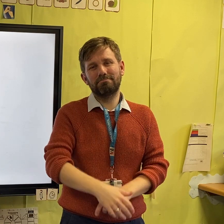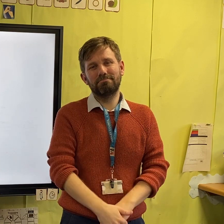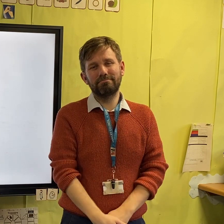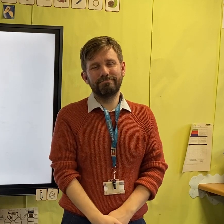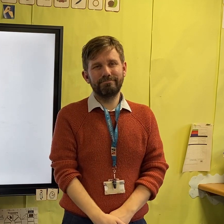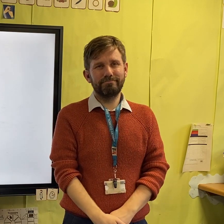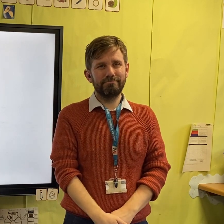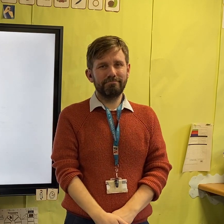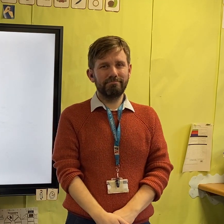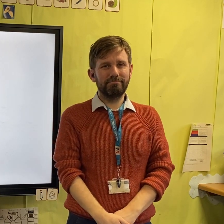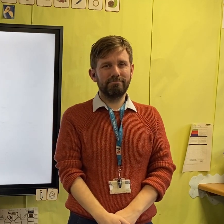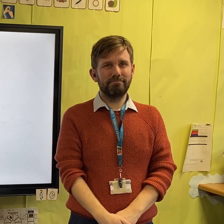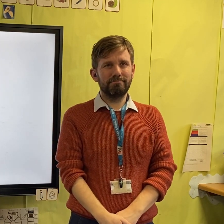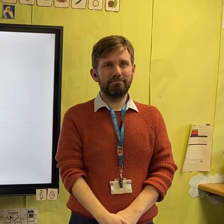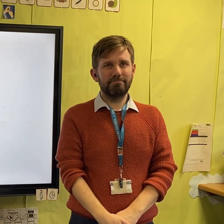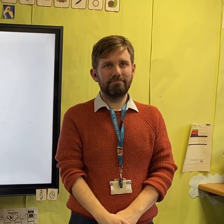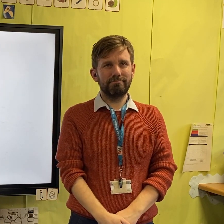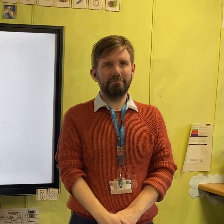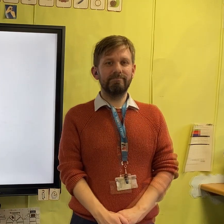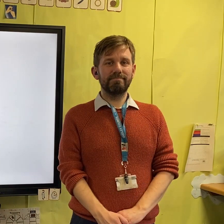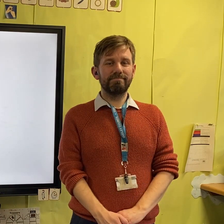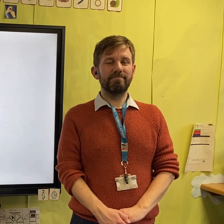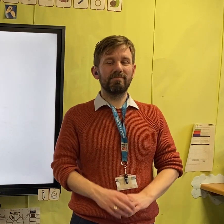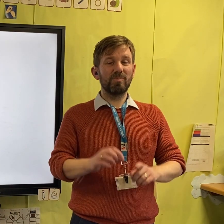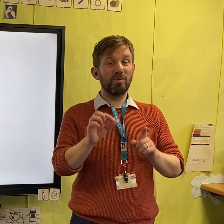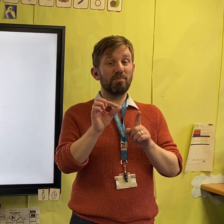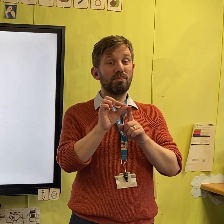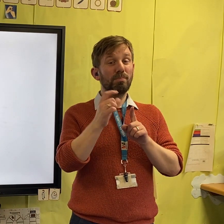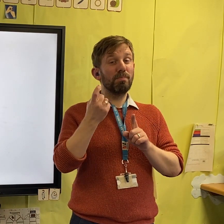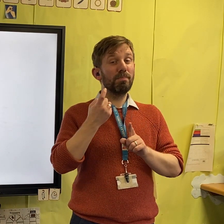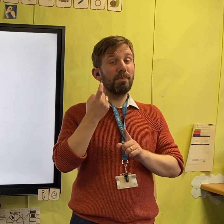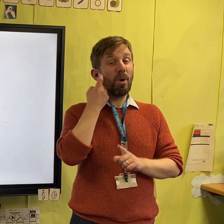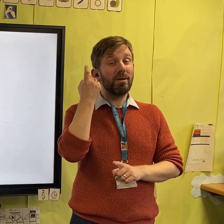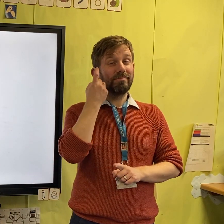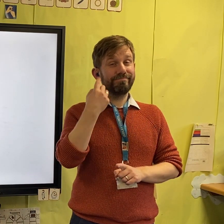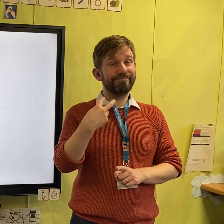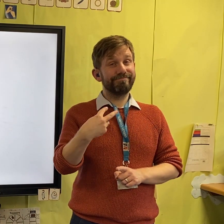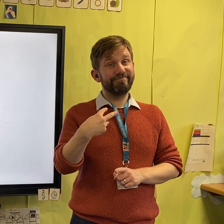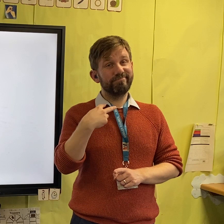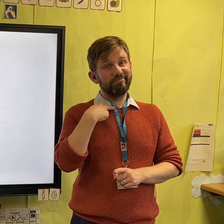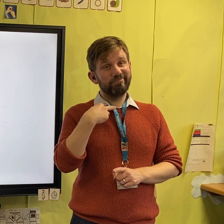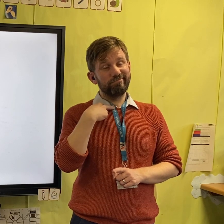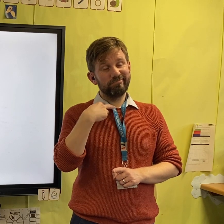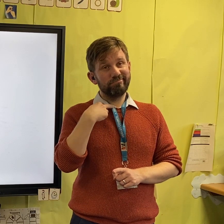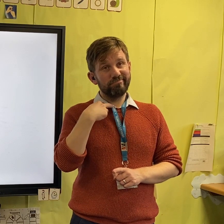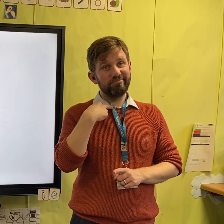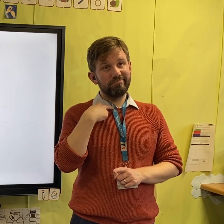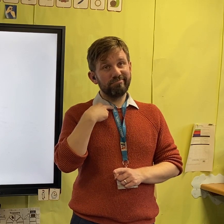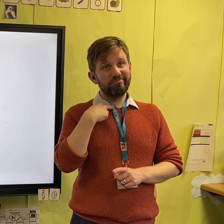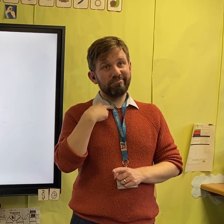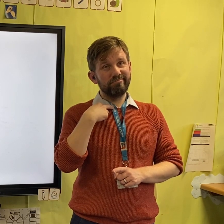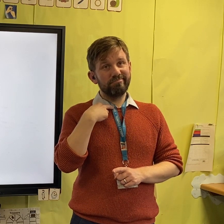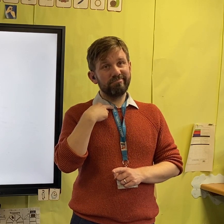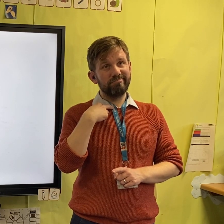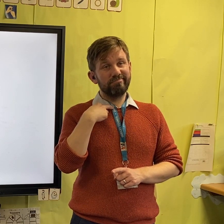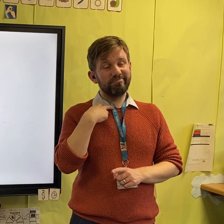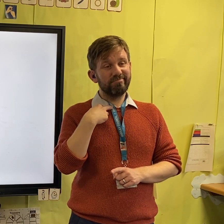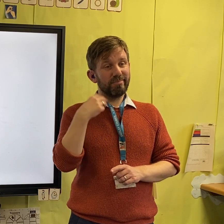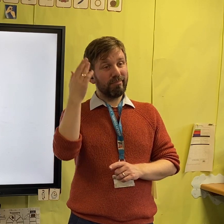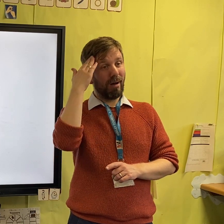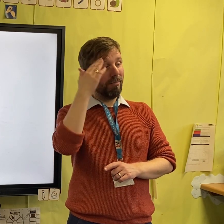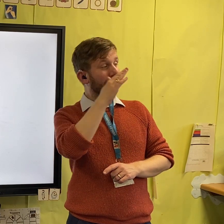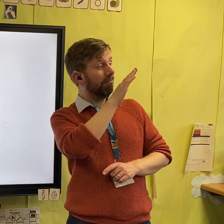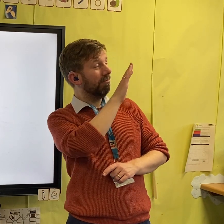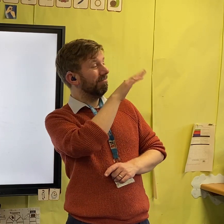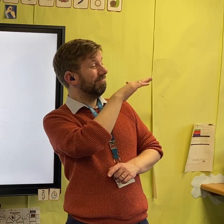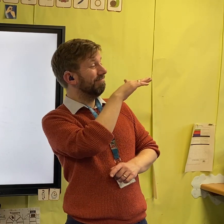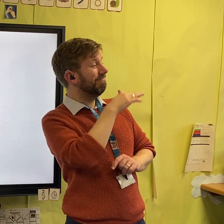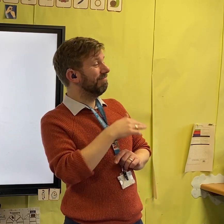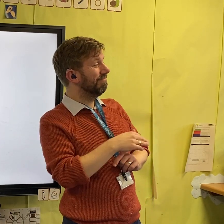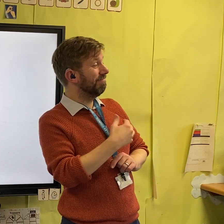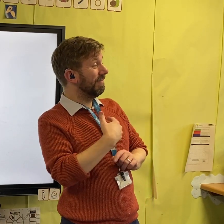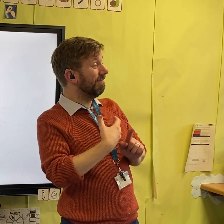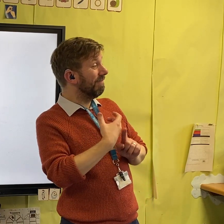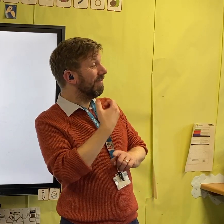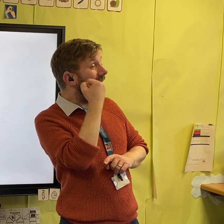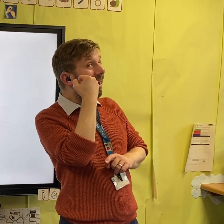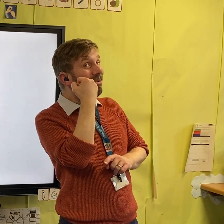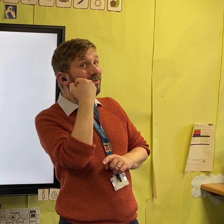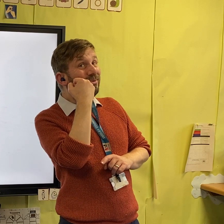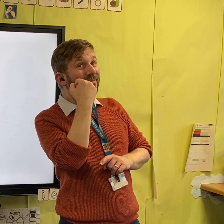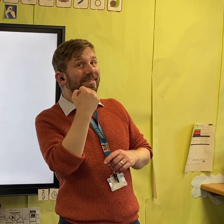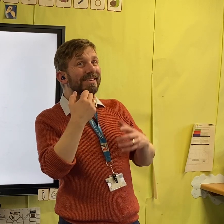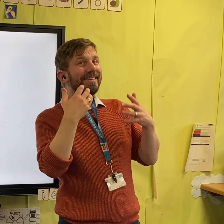of anything at all! Pipkin was a very very disappointed penguin. He said to his mama I